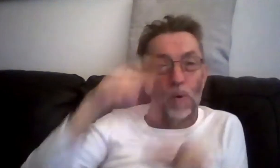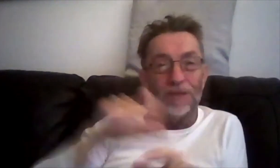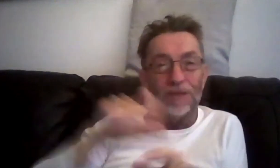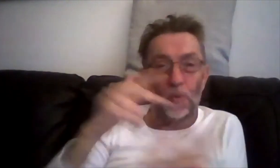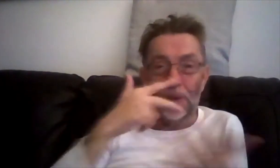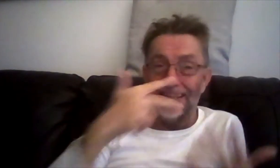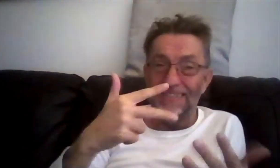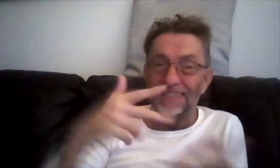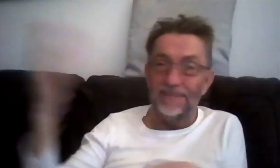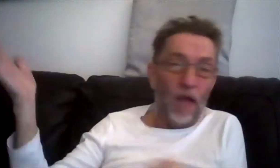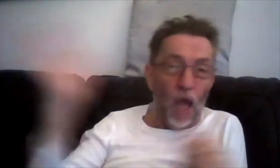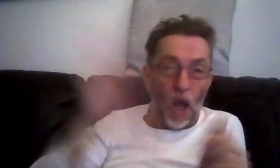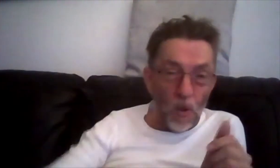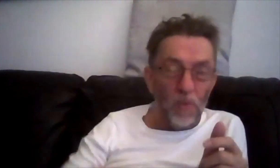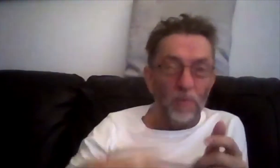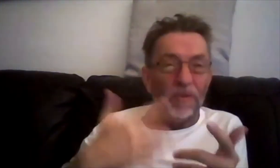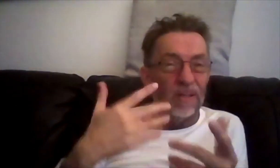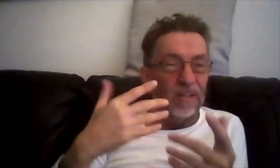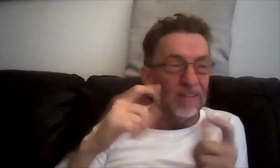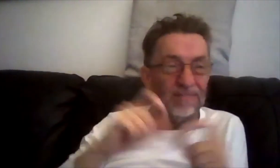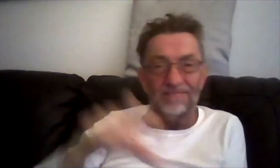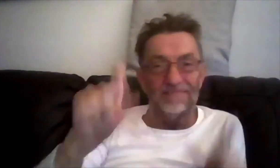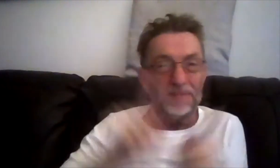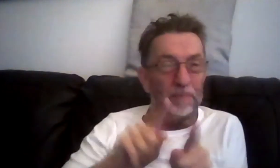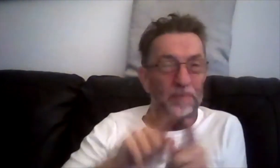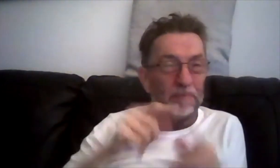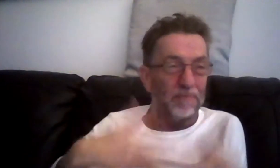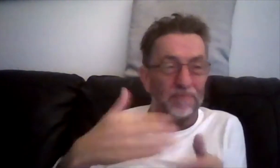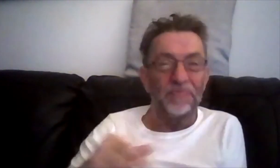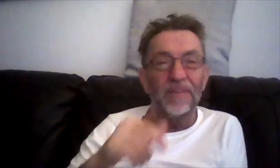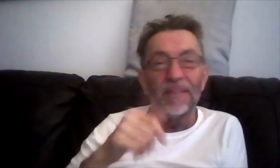I went to boarding school when I was 8 years old. But whenever I came home we'd carry on just the same.